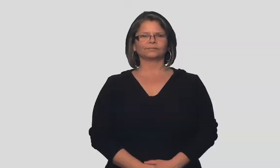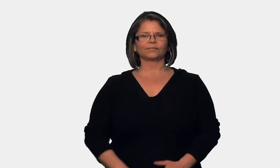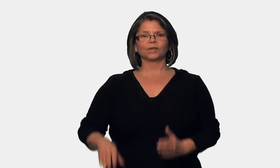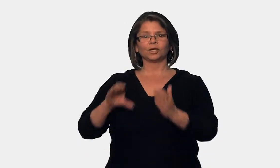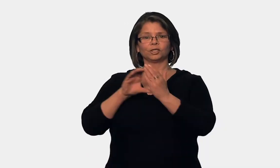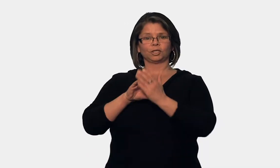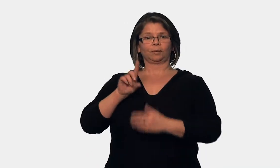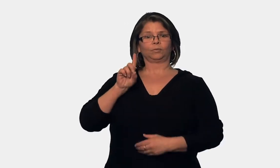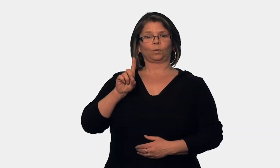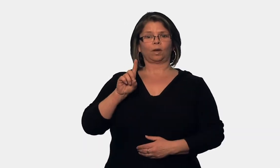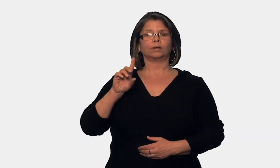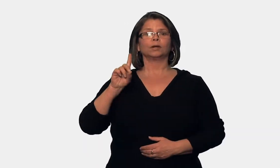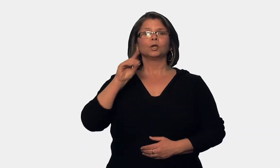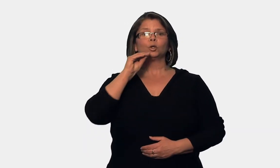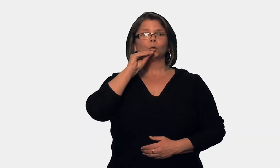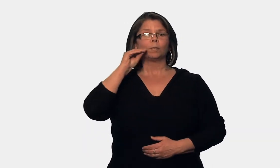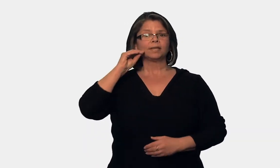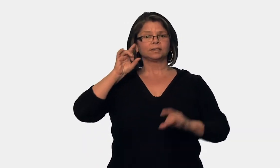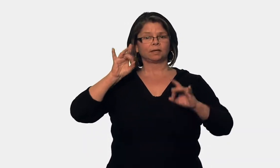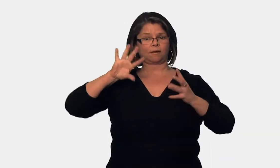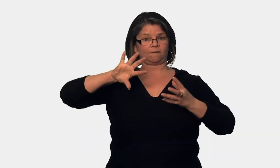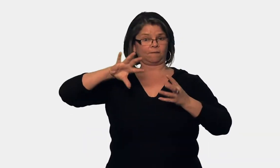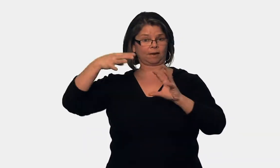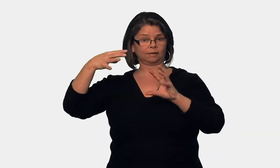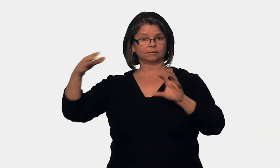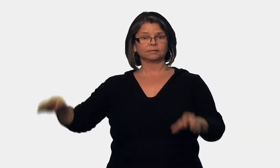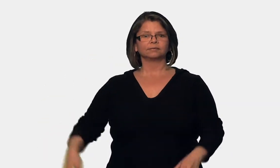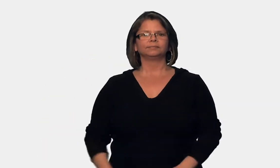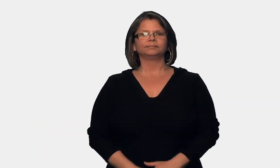Chapter 1: Domestic Violence